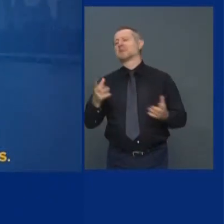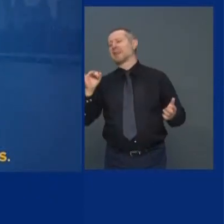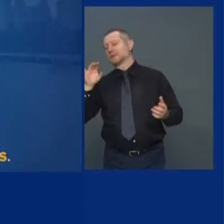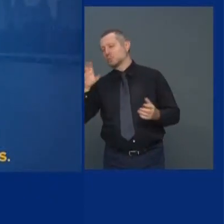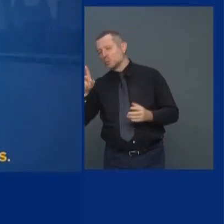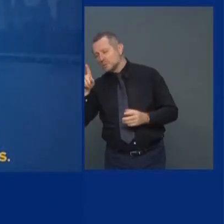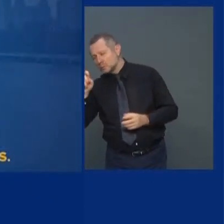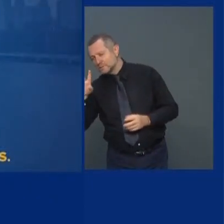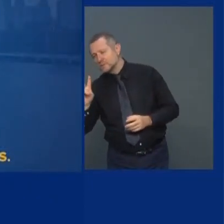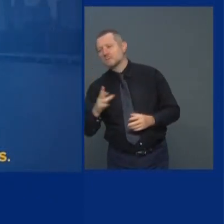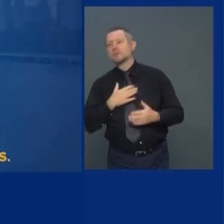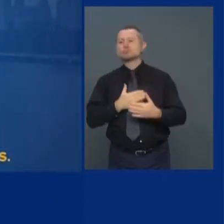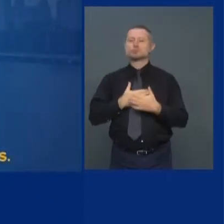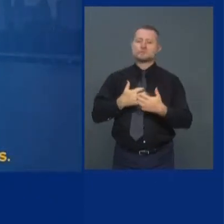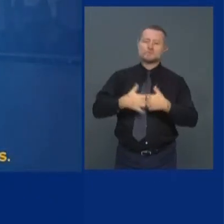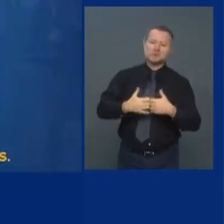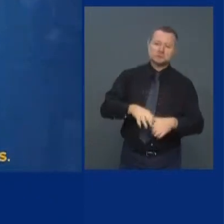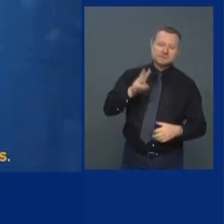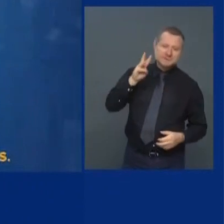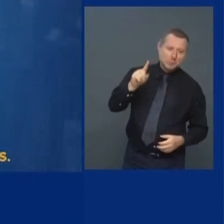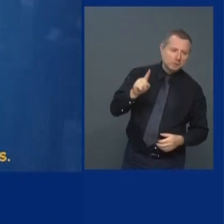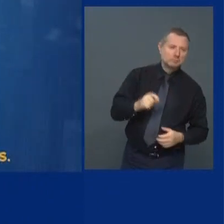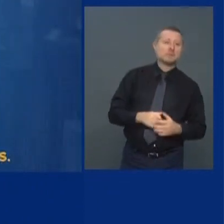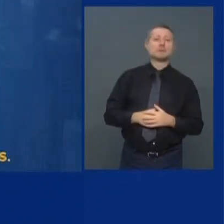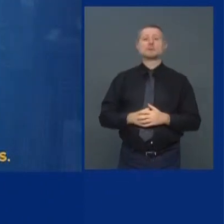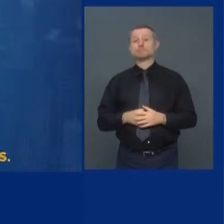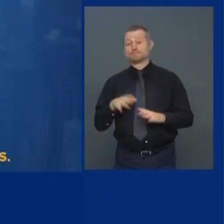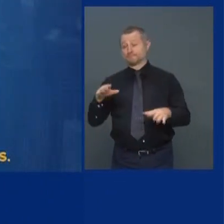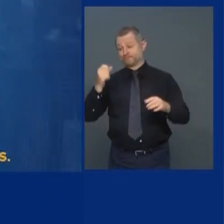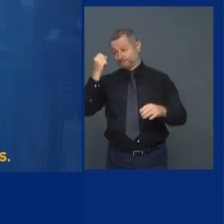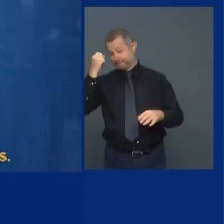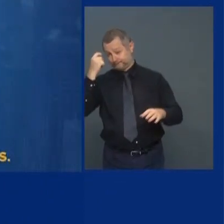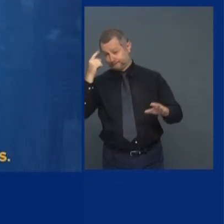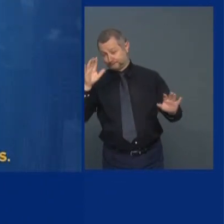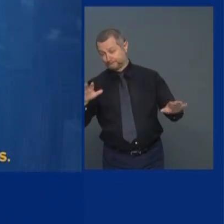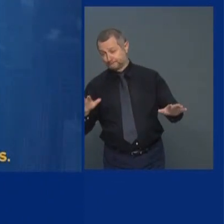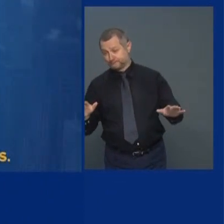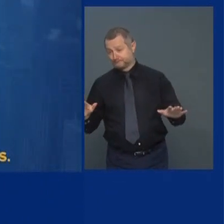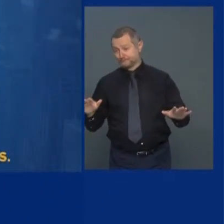PRAYERS.